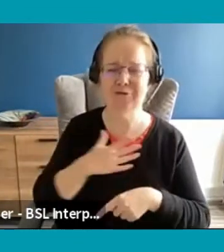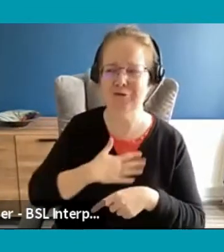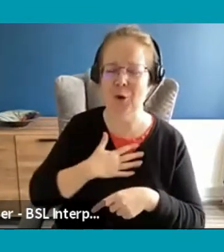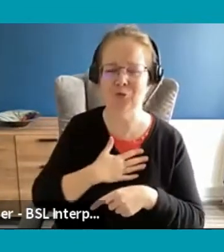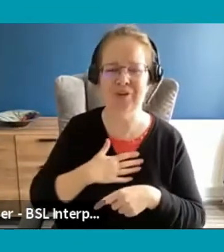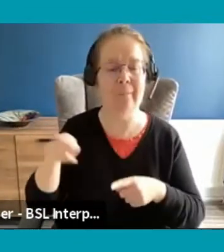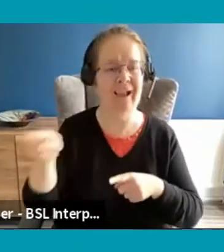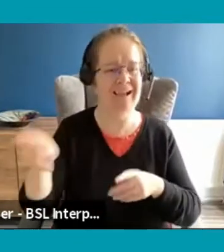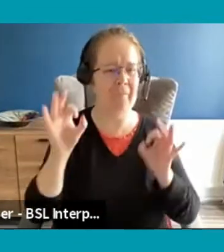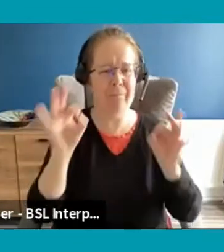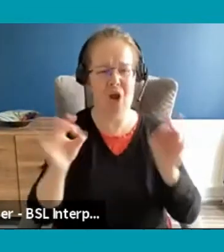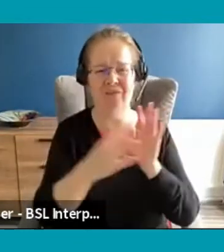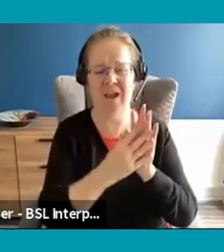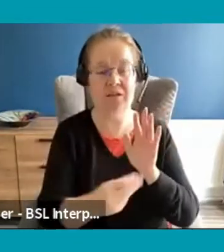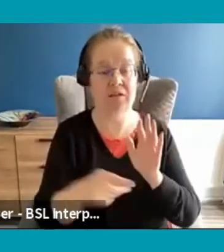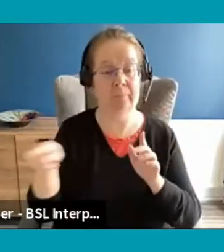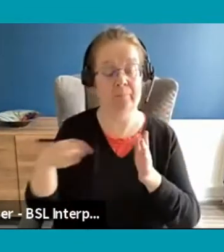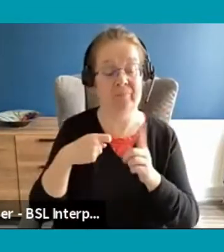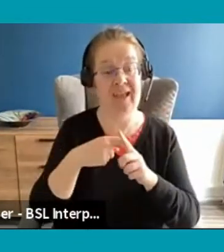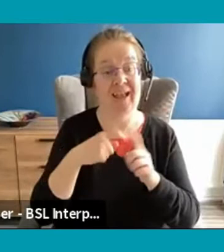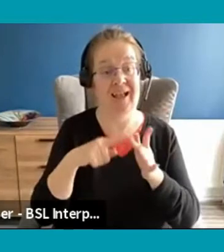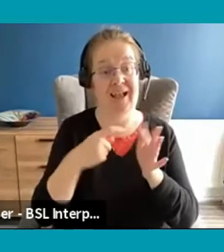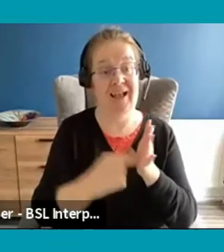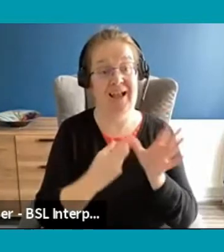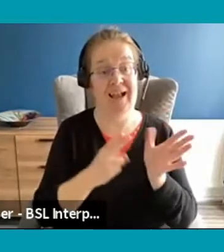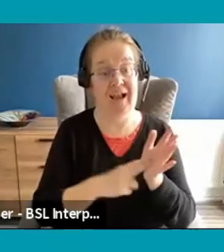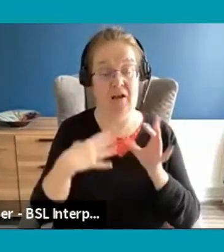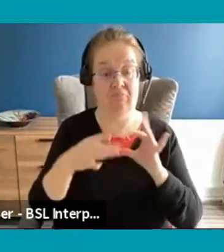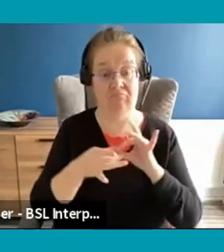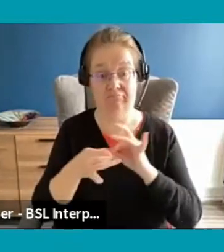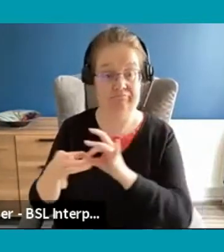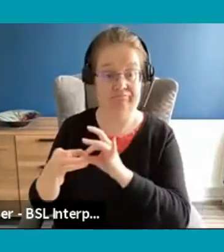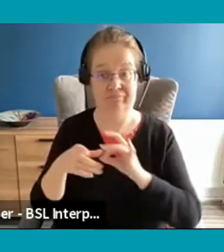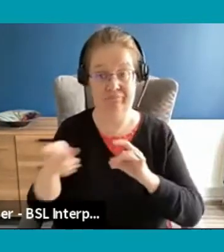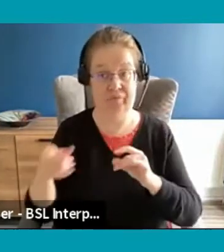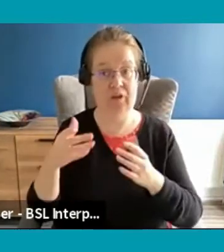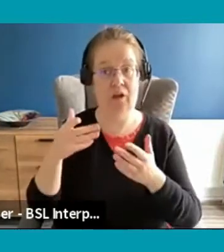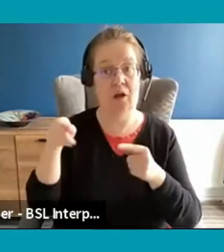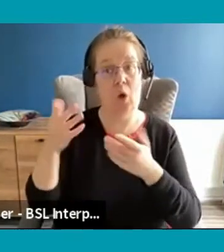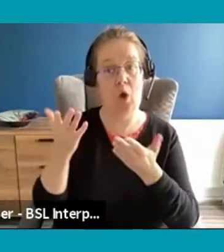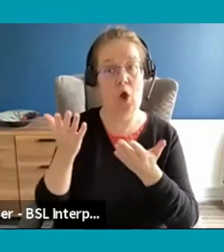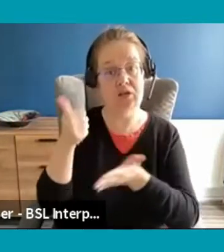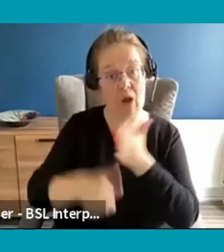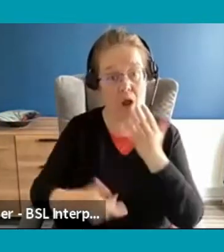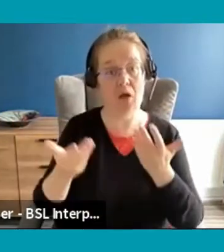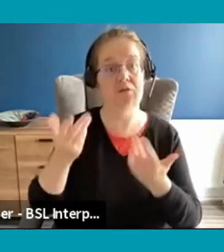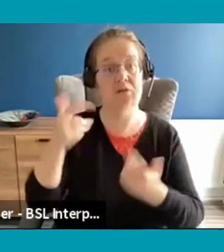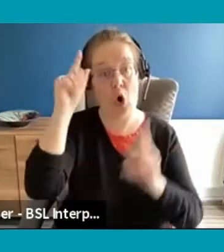But for Kieran and we worked with Kieran at college and he had very much